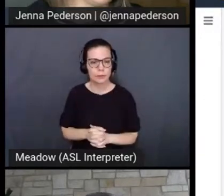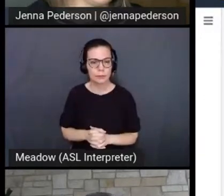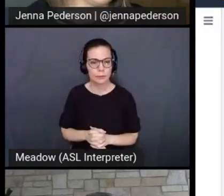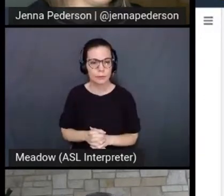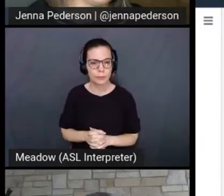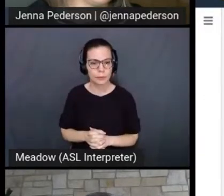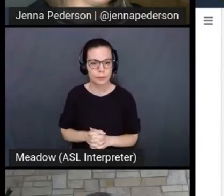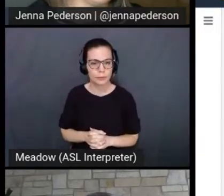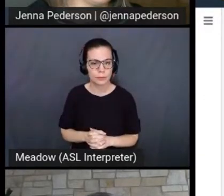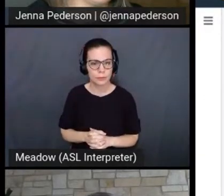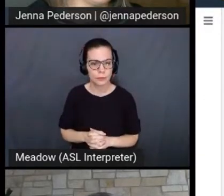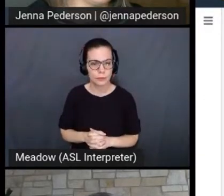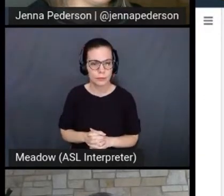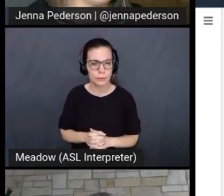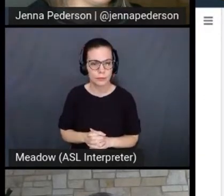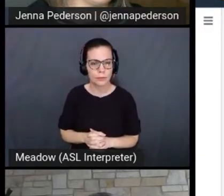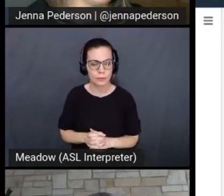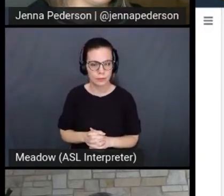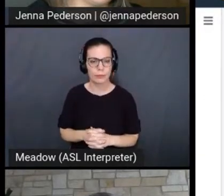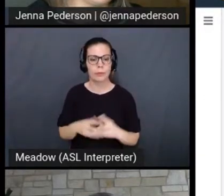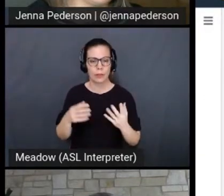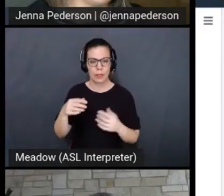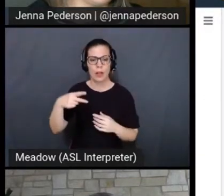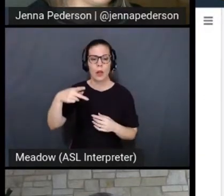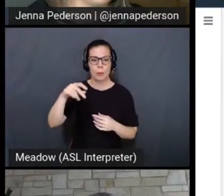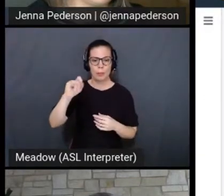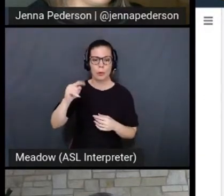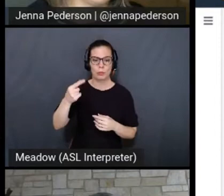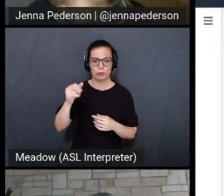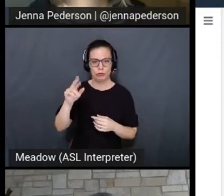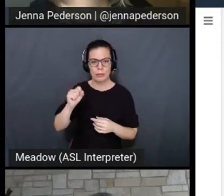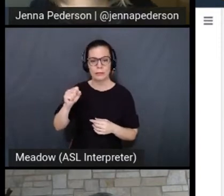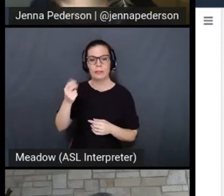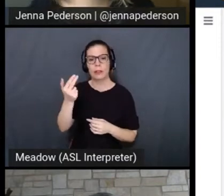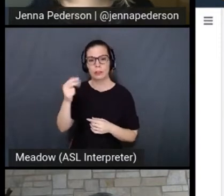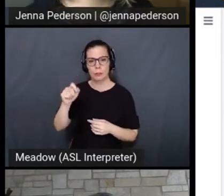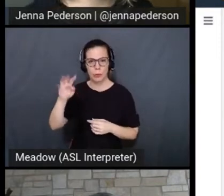Here under this, I'm gonna go to Postgres 13.4, right?